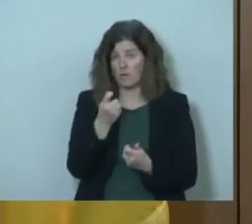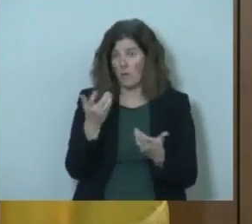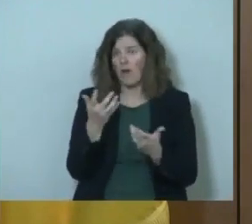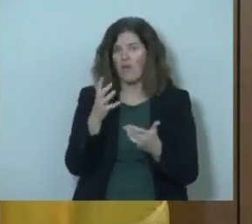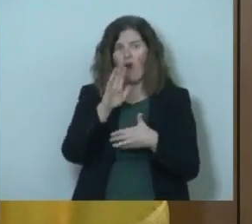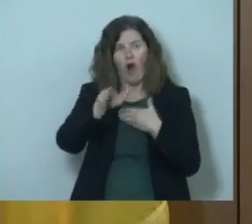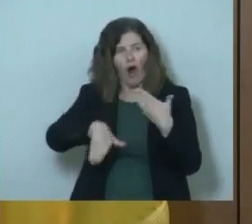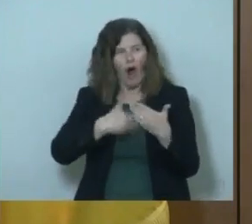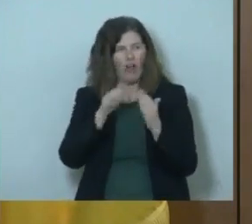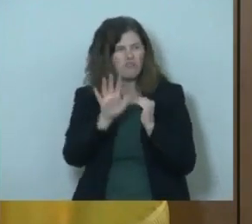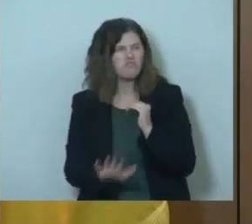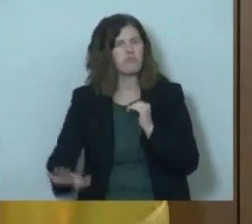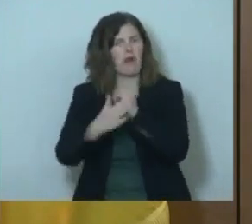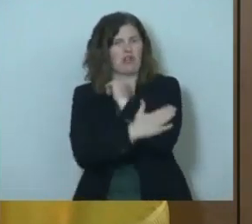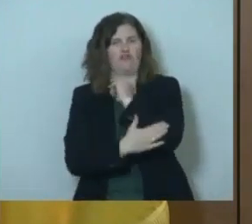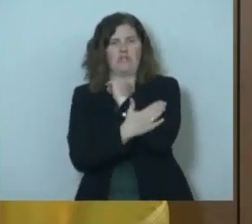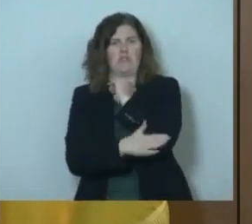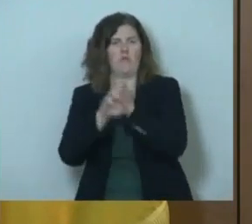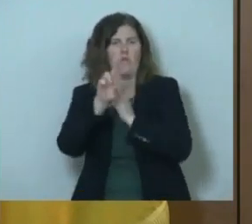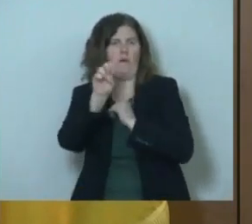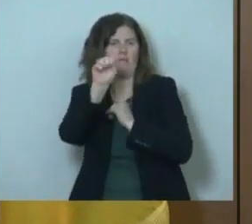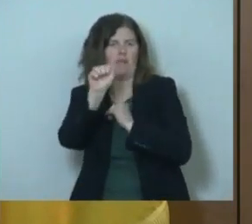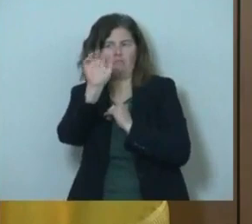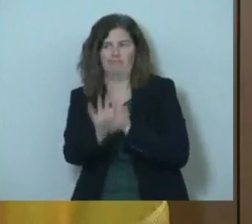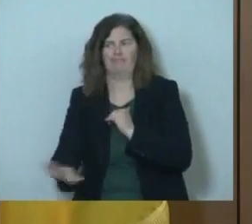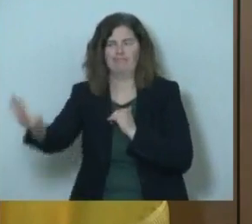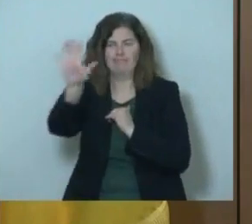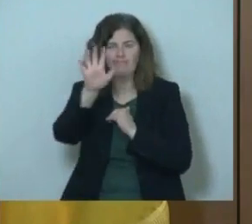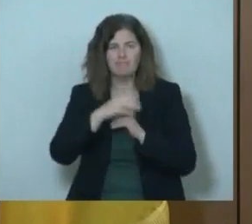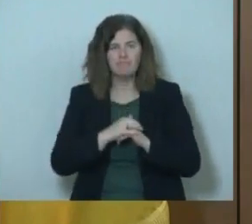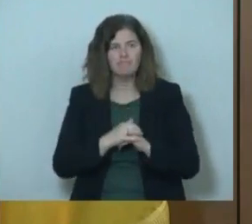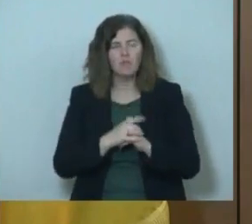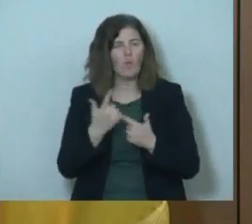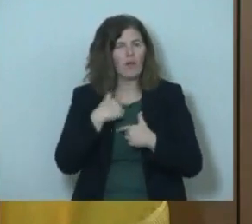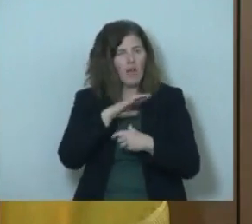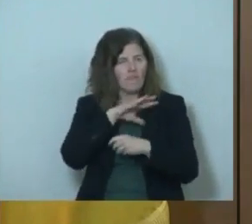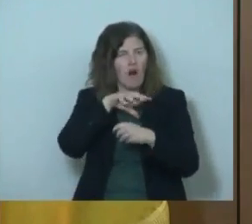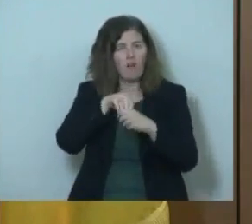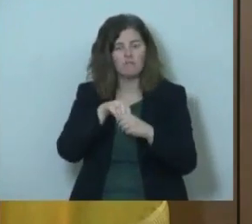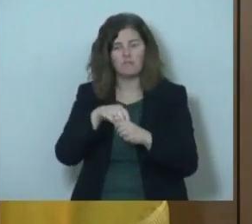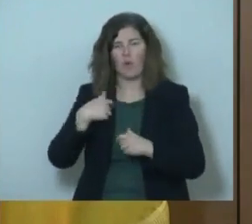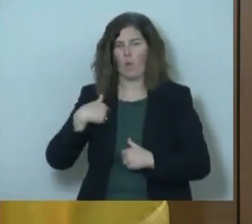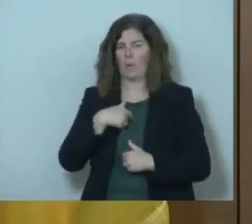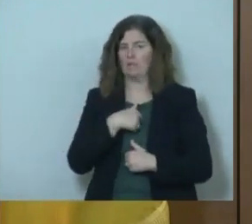HOW YOU DETERMINE WHAT THOSE MEASURES ARE THEN HOLDING.